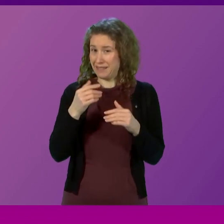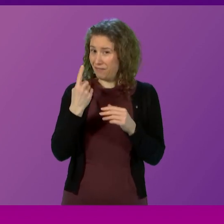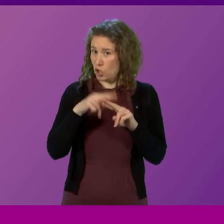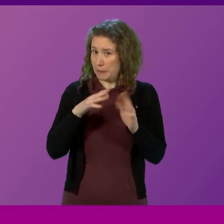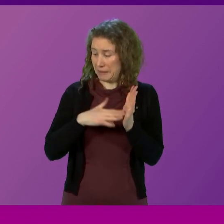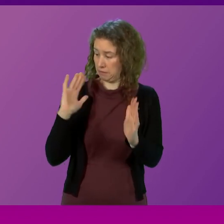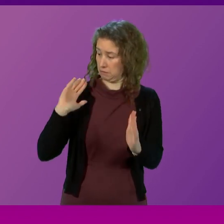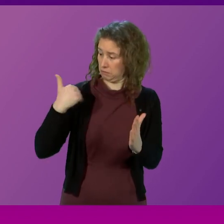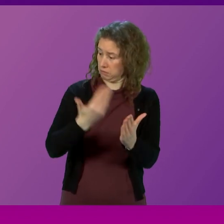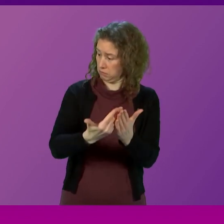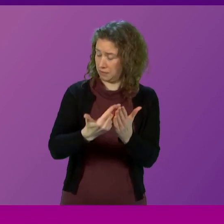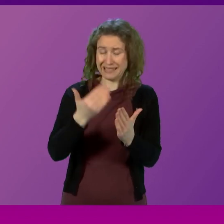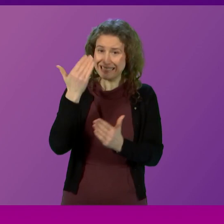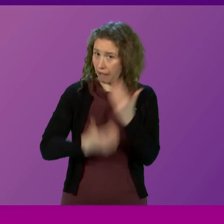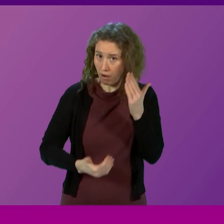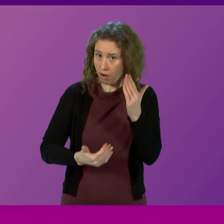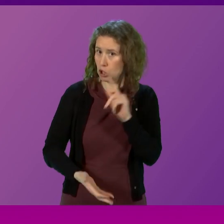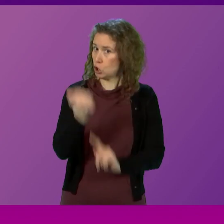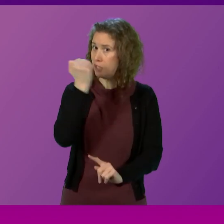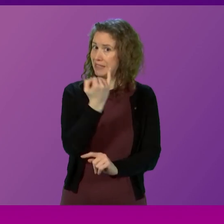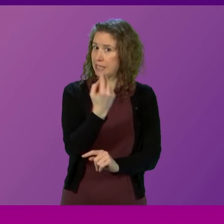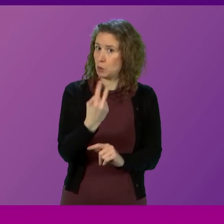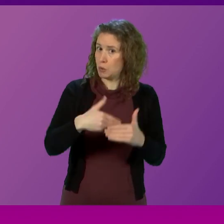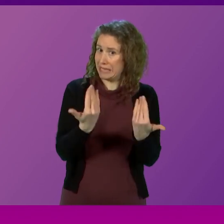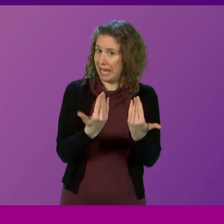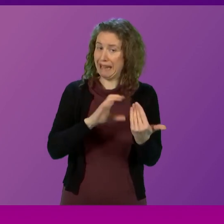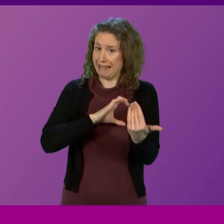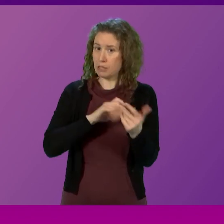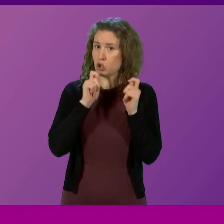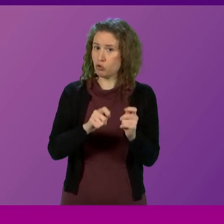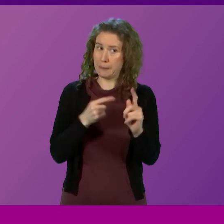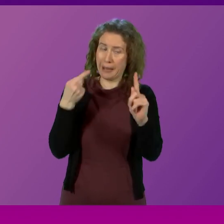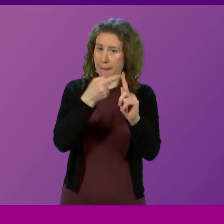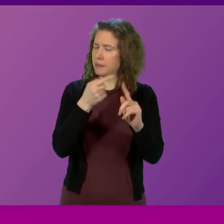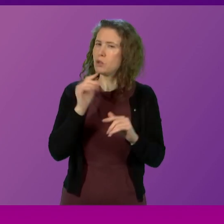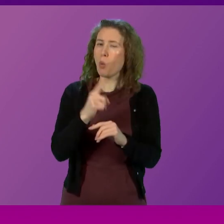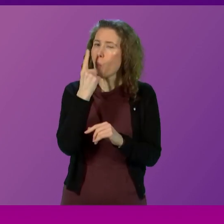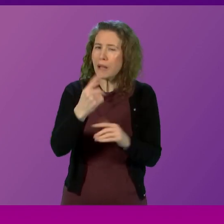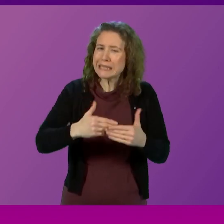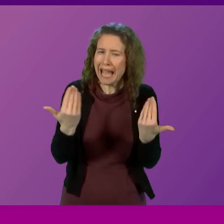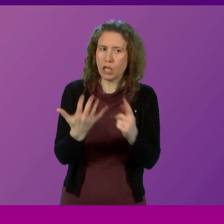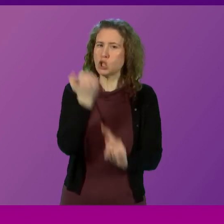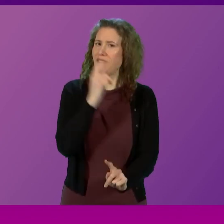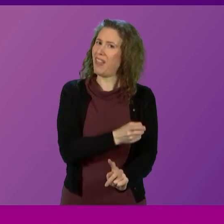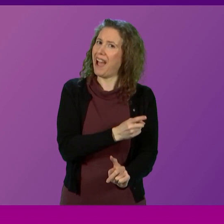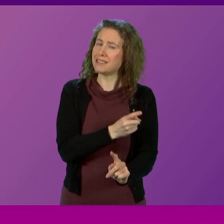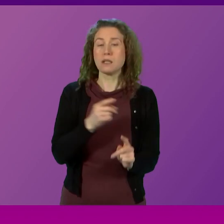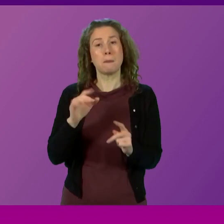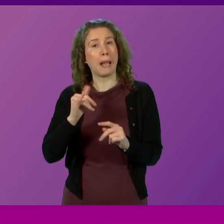First Minister on which she has met the 62-day cancer treatment standard—not a single day. The First Minister might not want to listen to me,